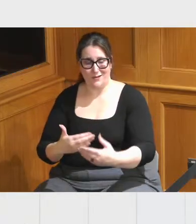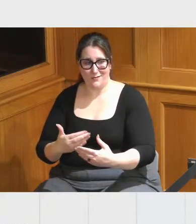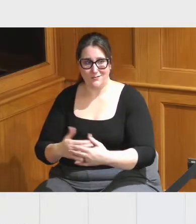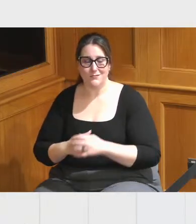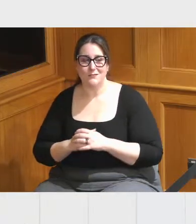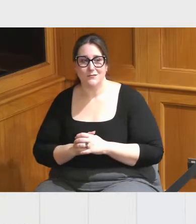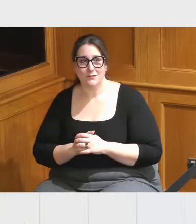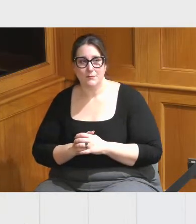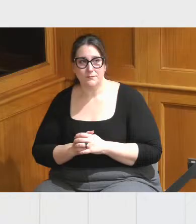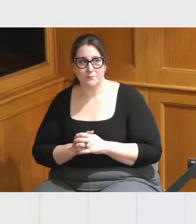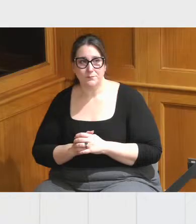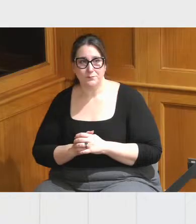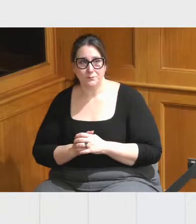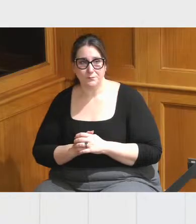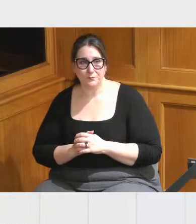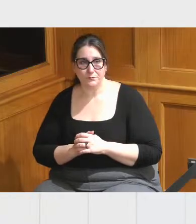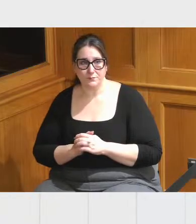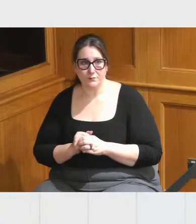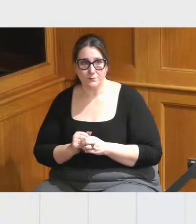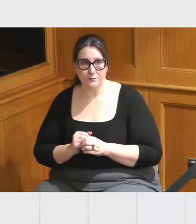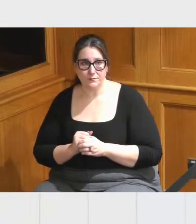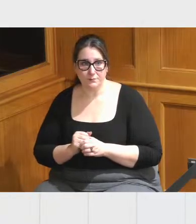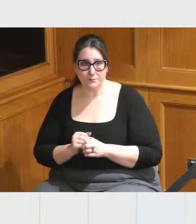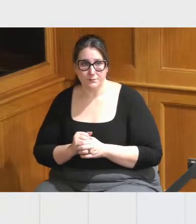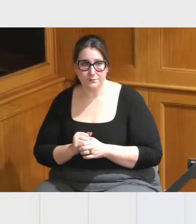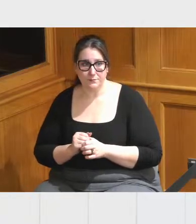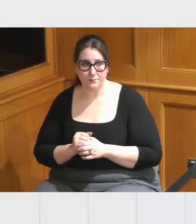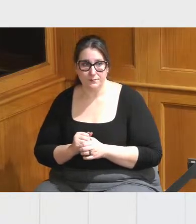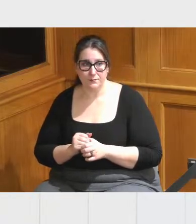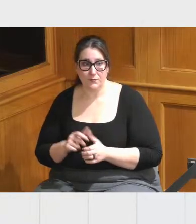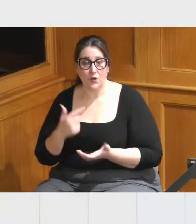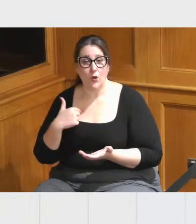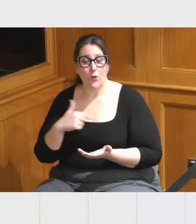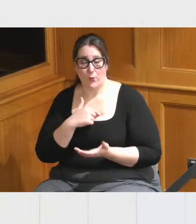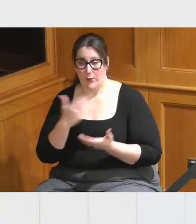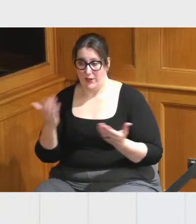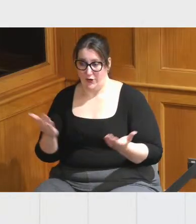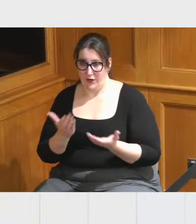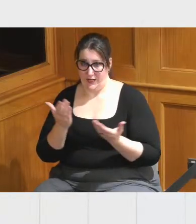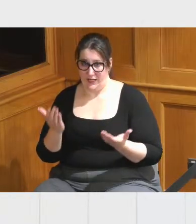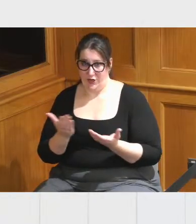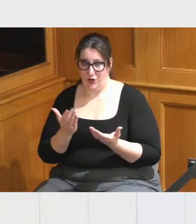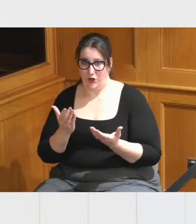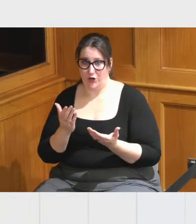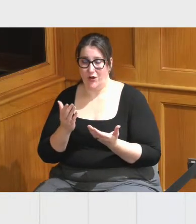into into completion here in February. we are we're here in in in mid- November. We'll